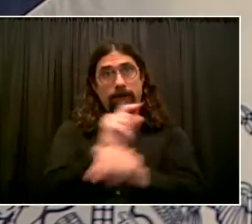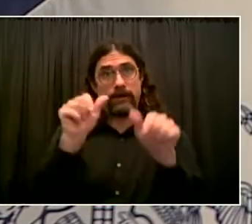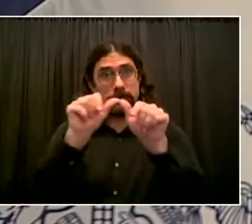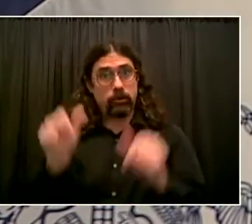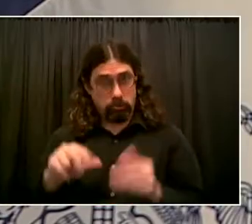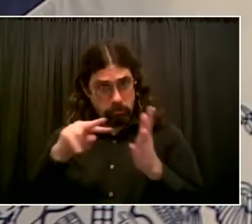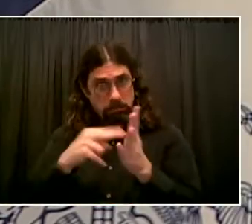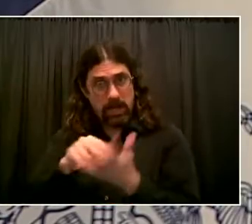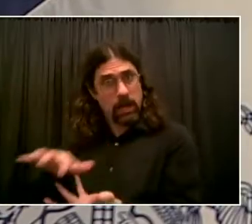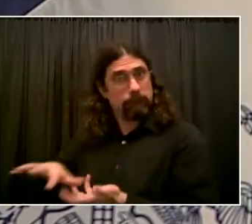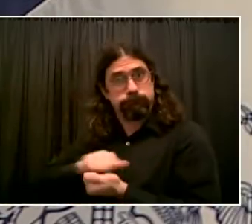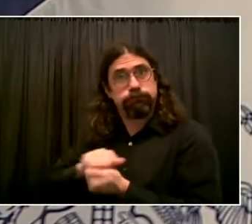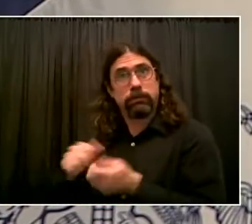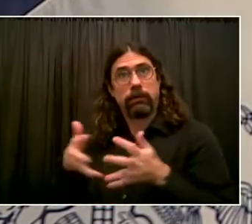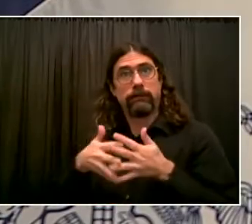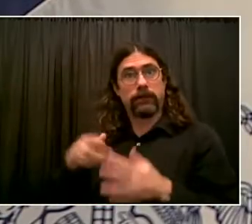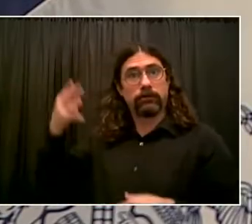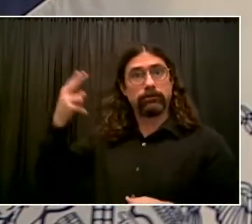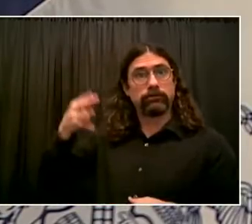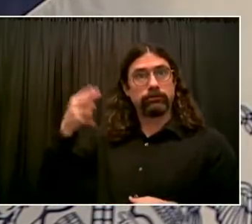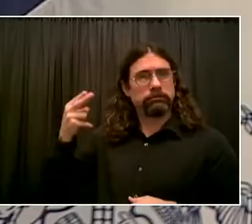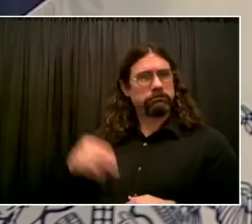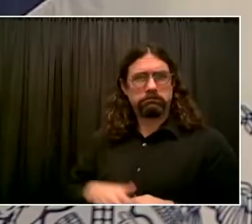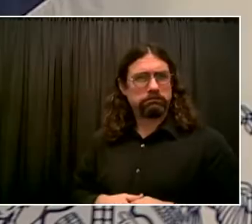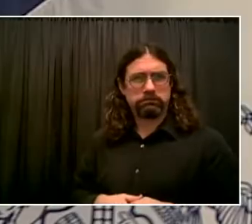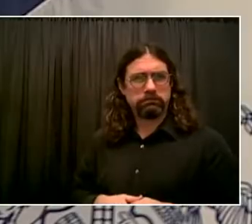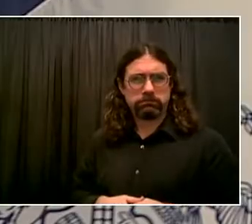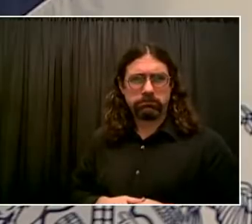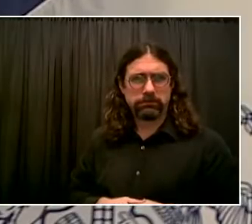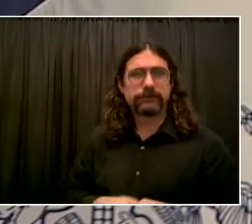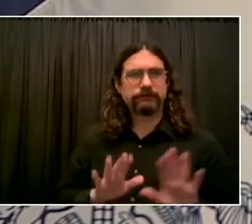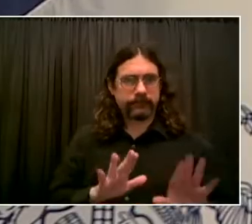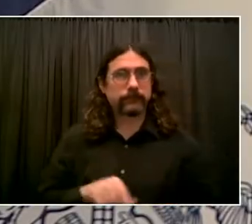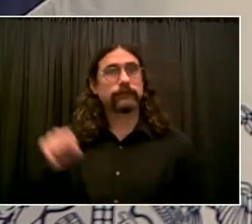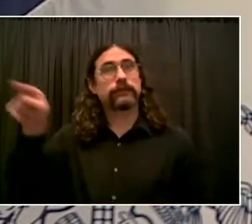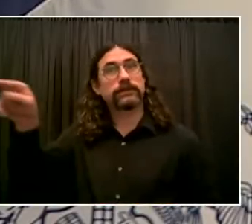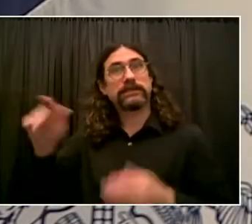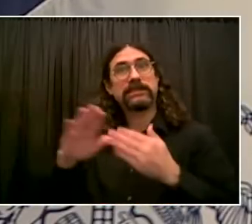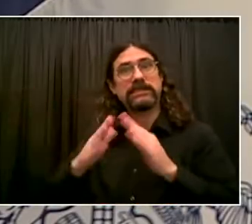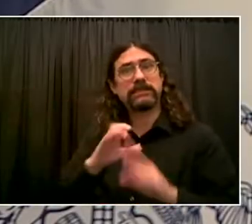IT IS THEIR CHAMBERS. I WANT TO REECSPT THAT.